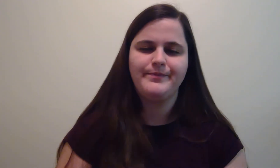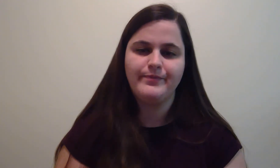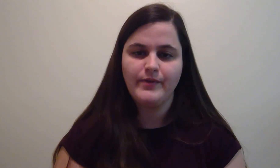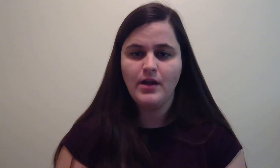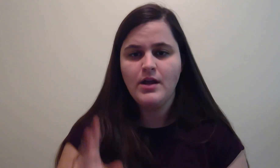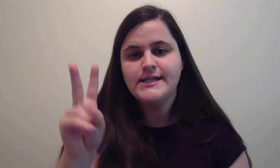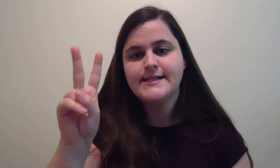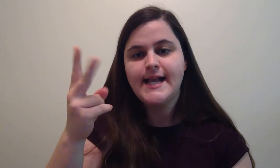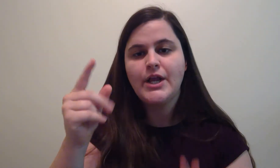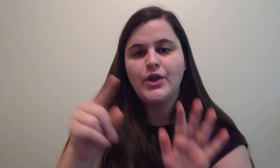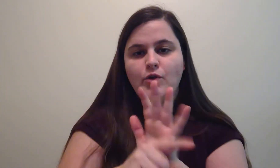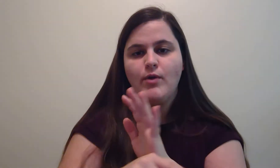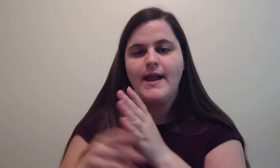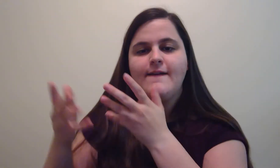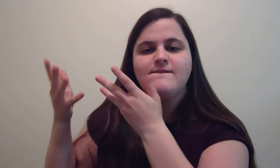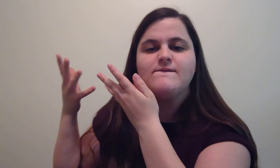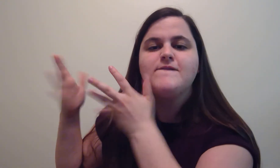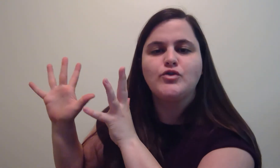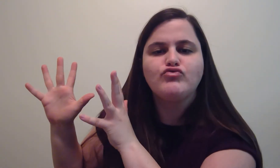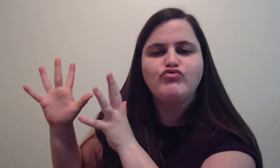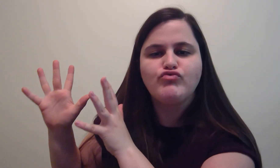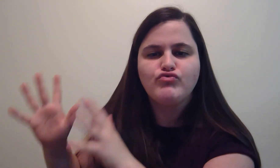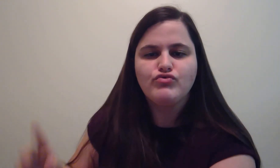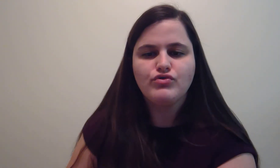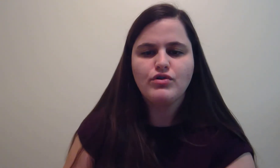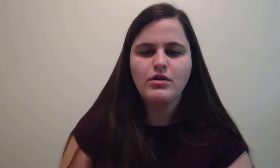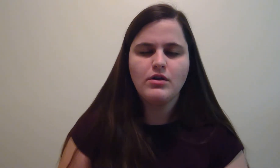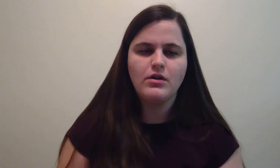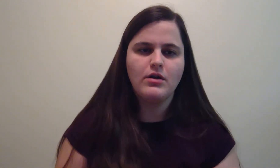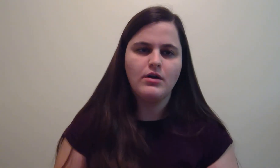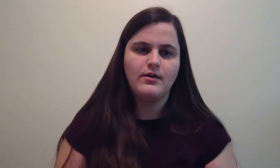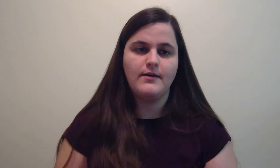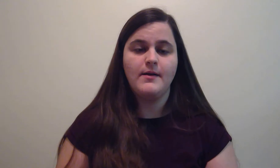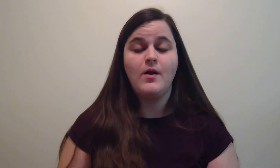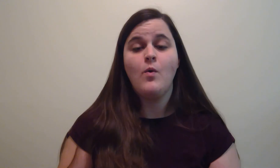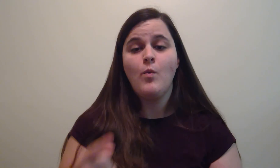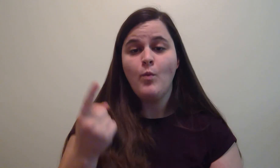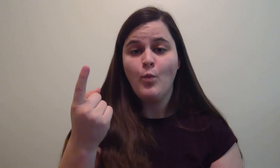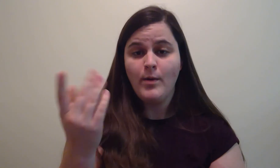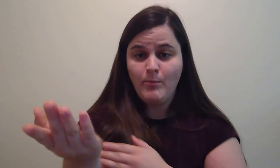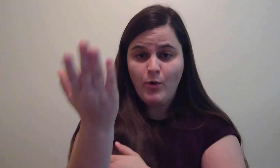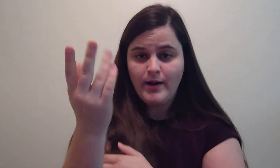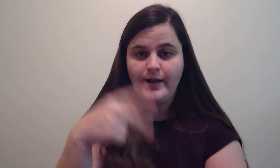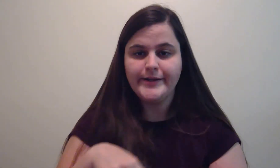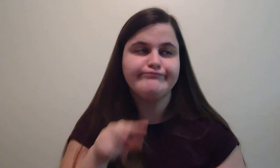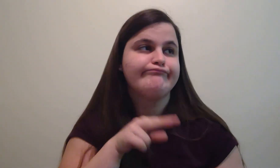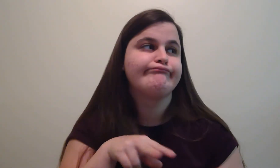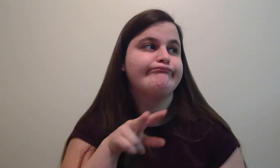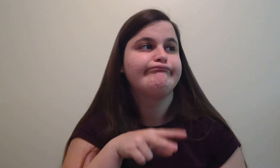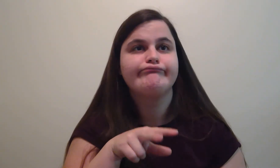was I ever going to leave the second grade behind? One morning I was specifically not looking up